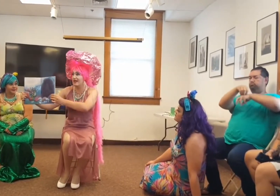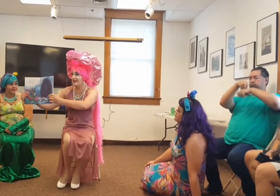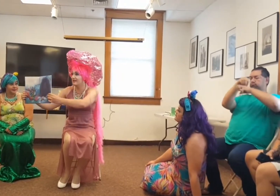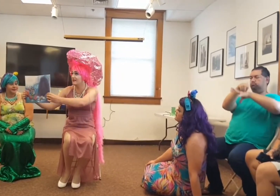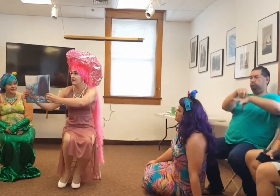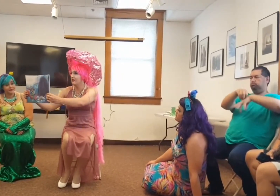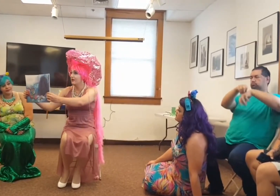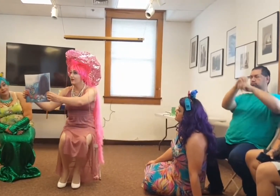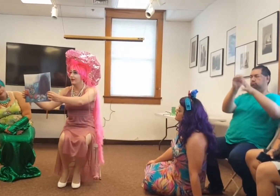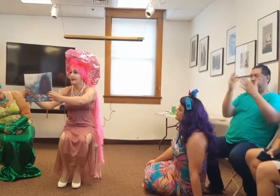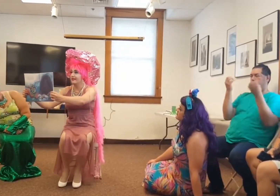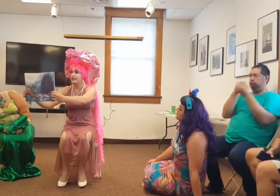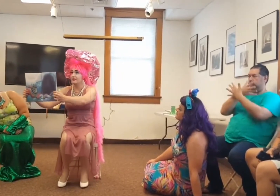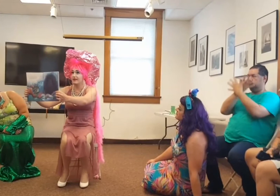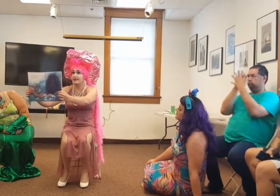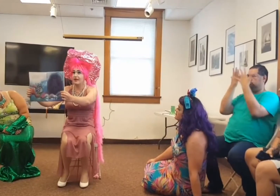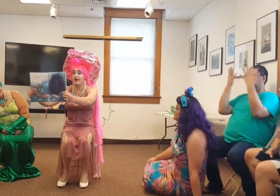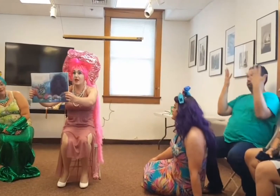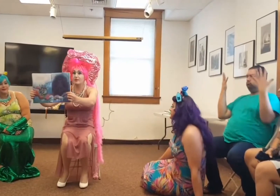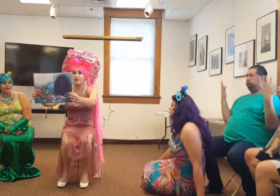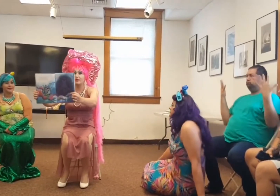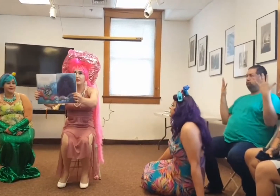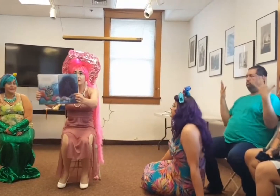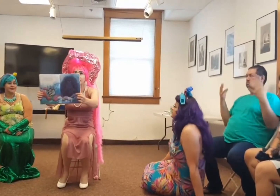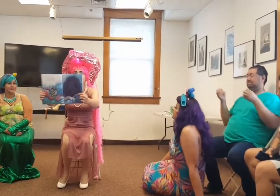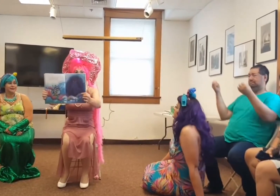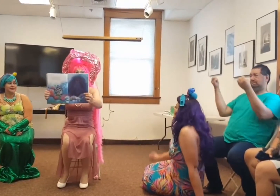There's a big scary octopus.